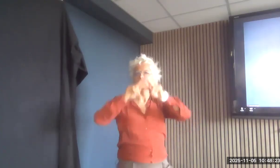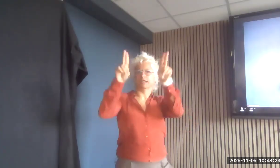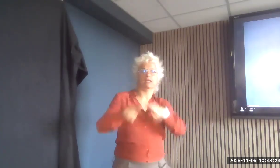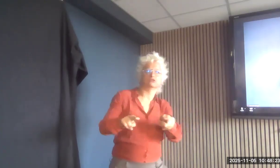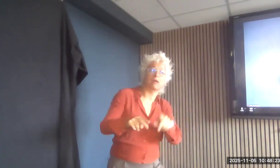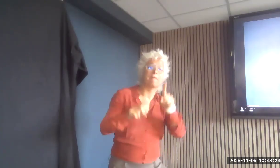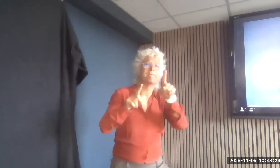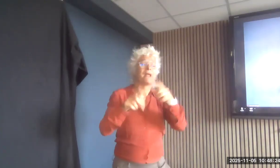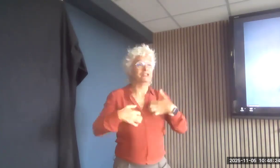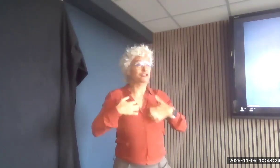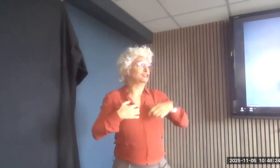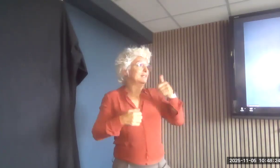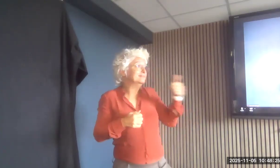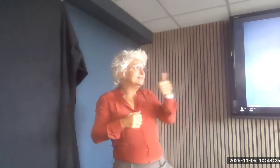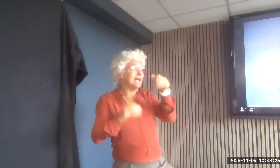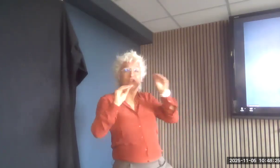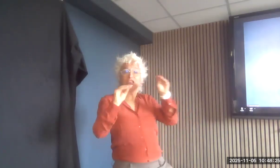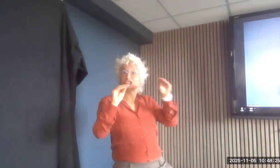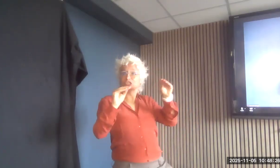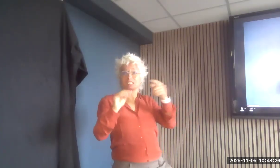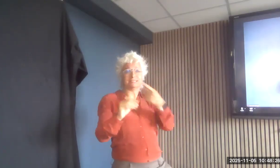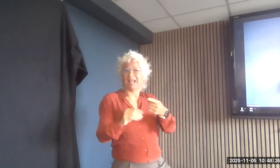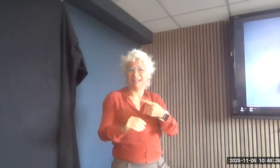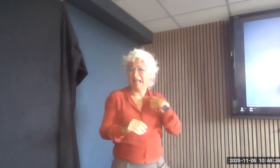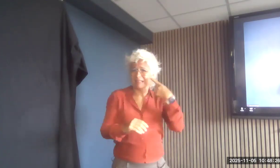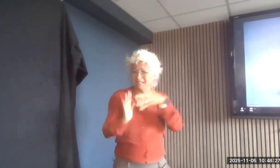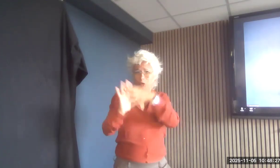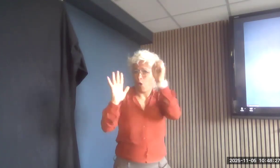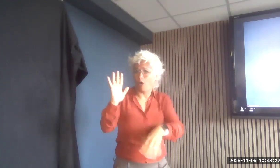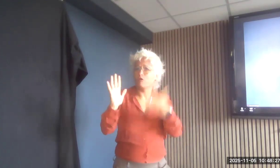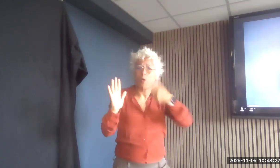you can start teaching some International Sign as well.